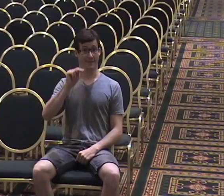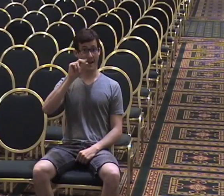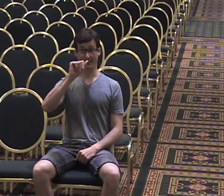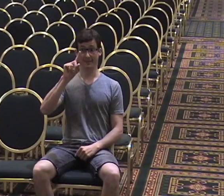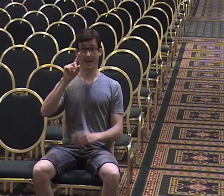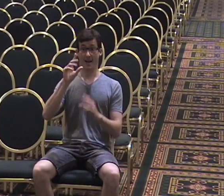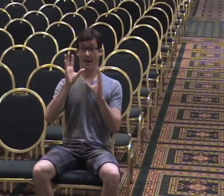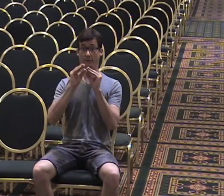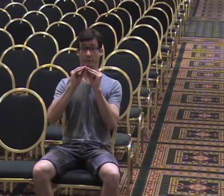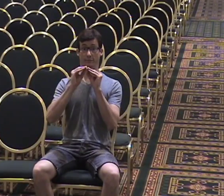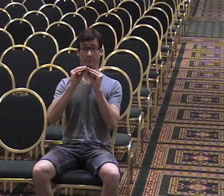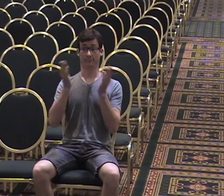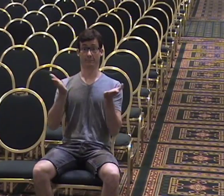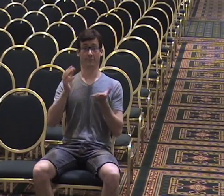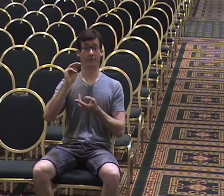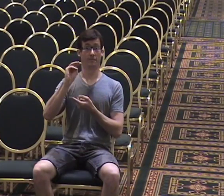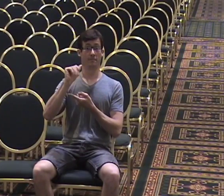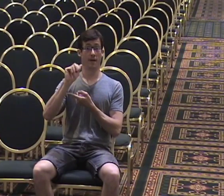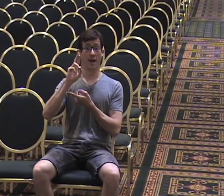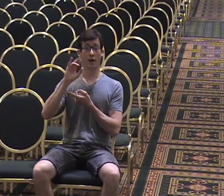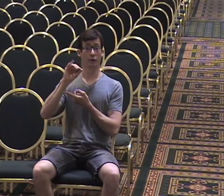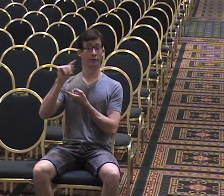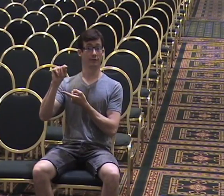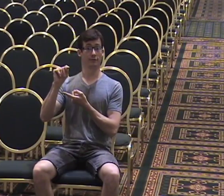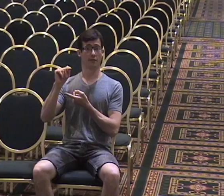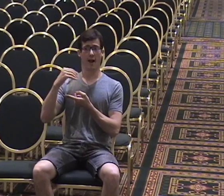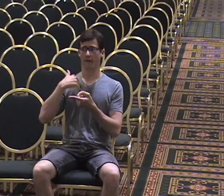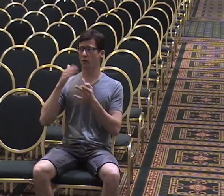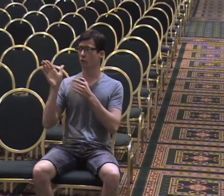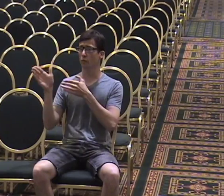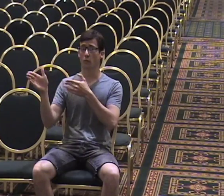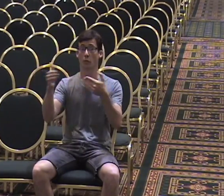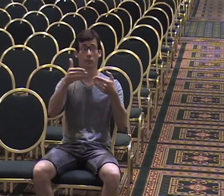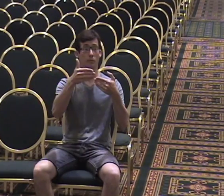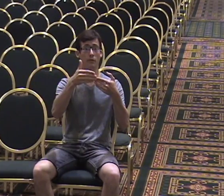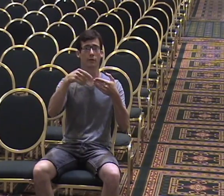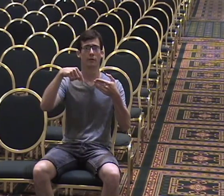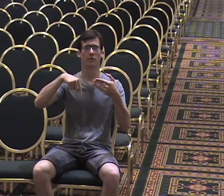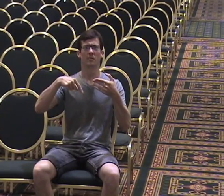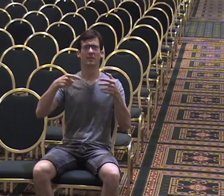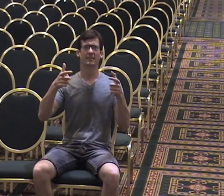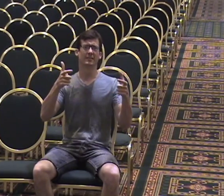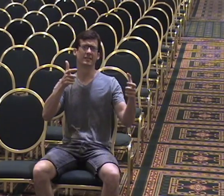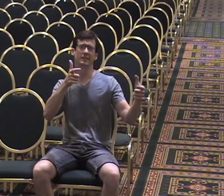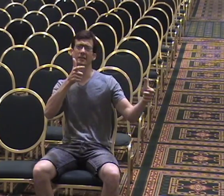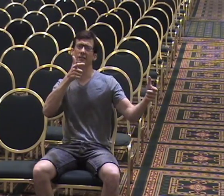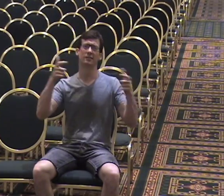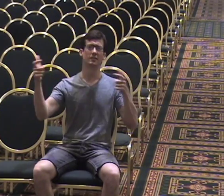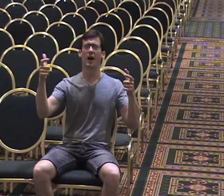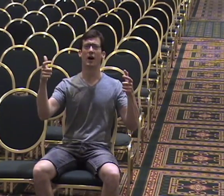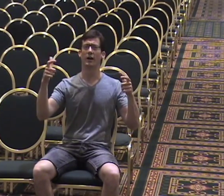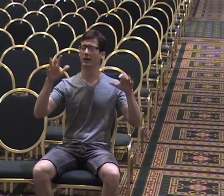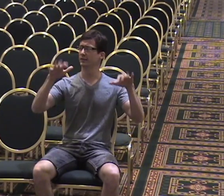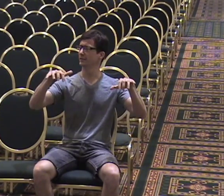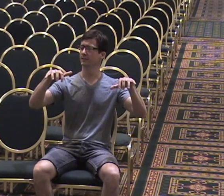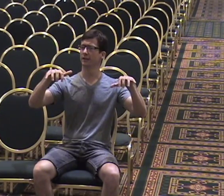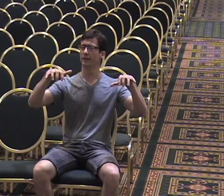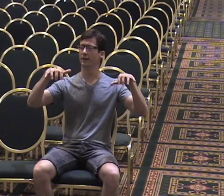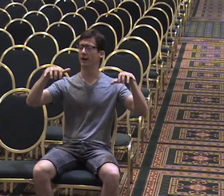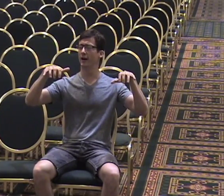This is the biggest room in the whole hotel, with plenty of seating!